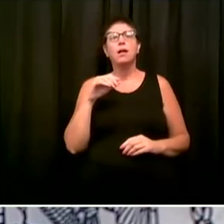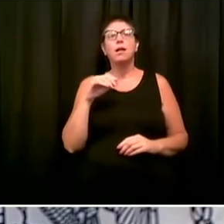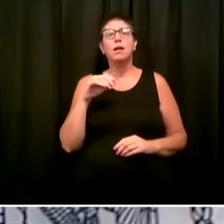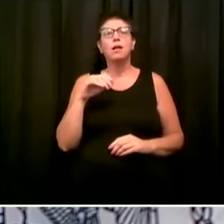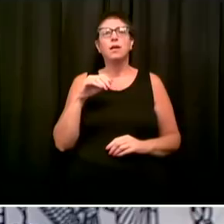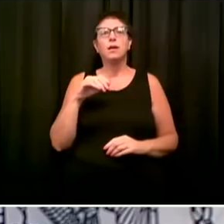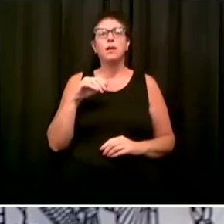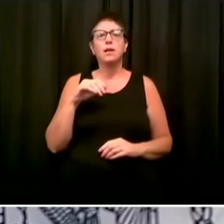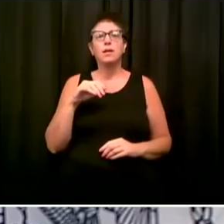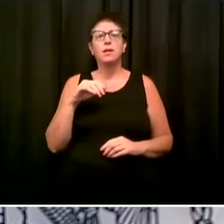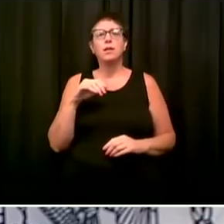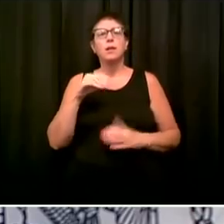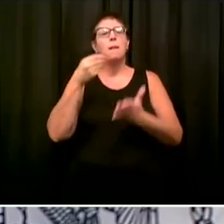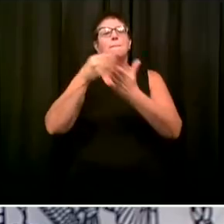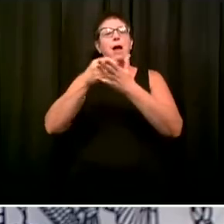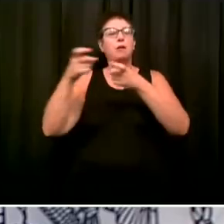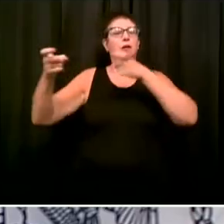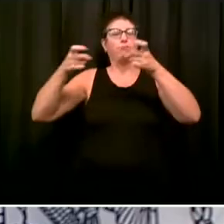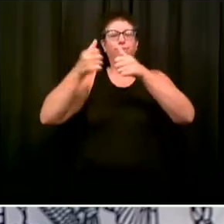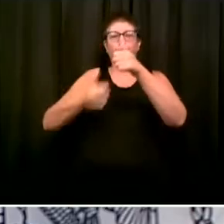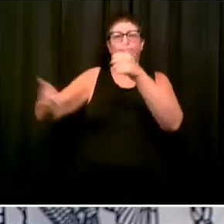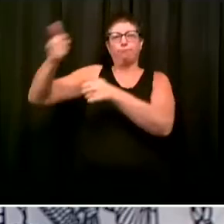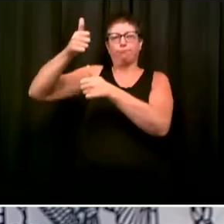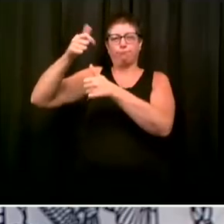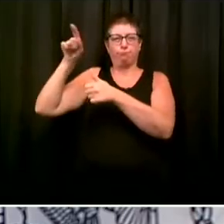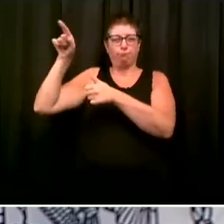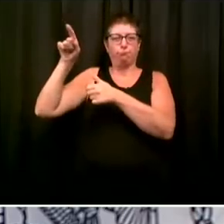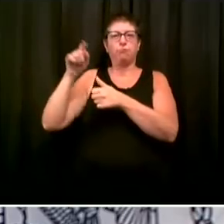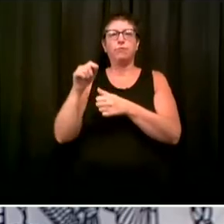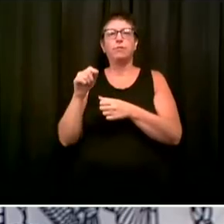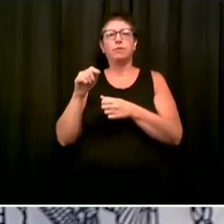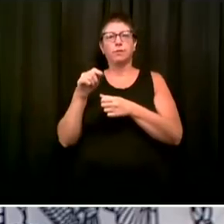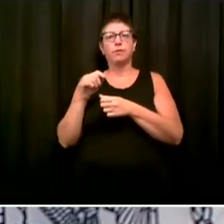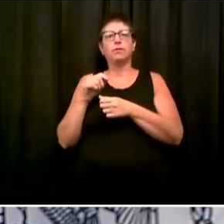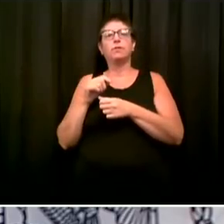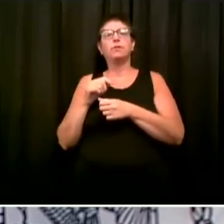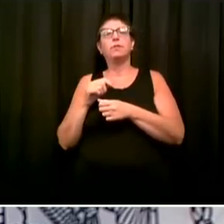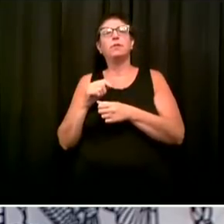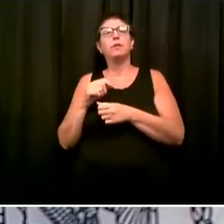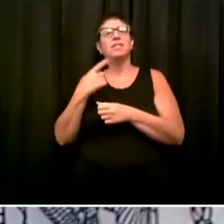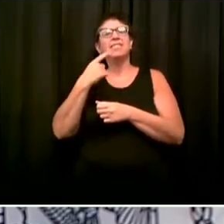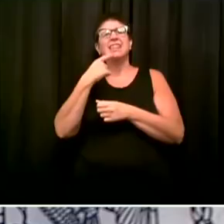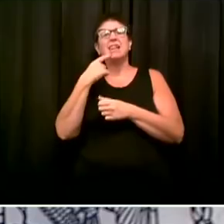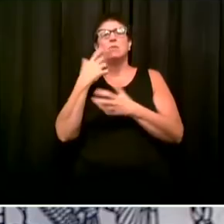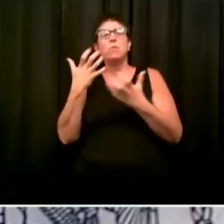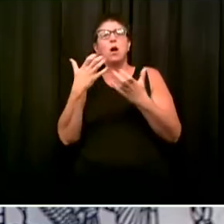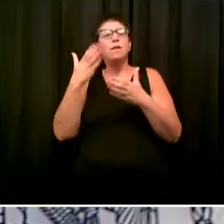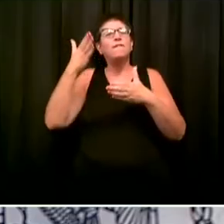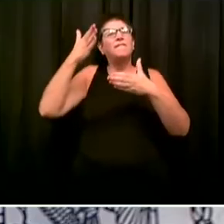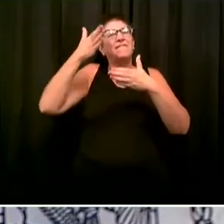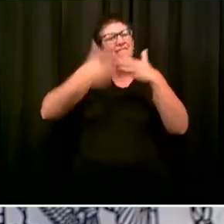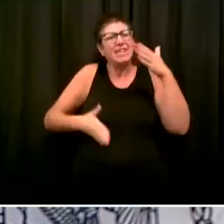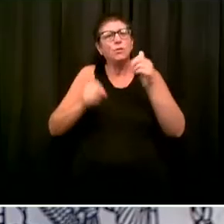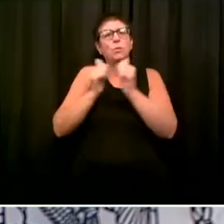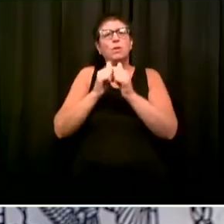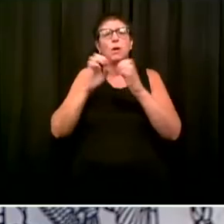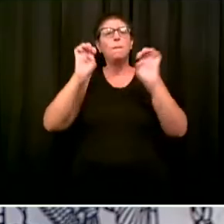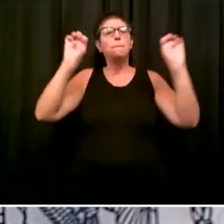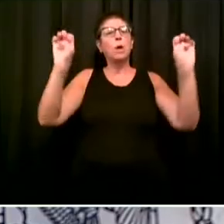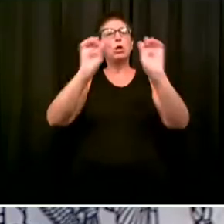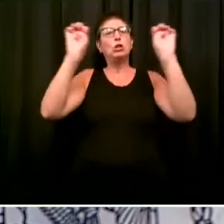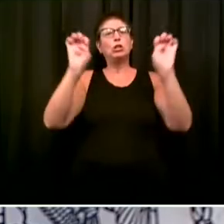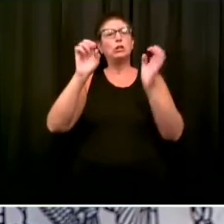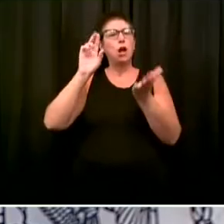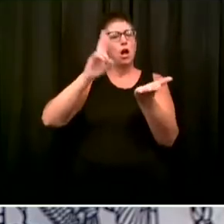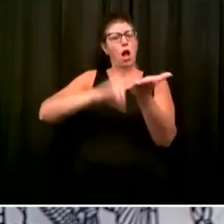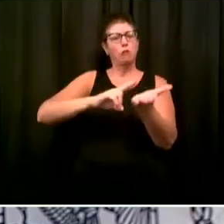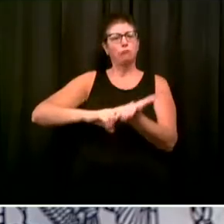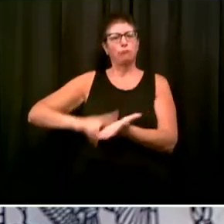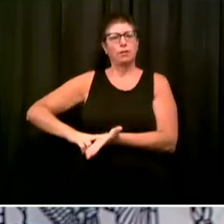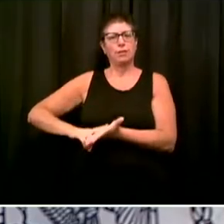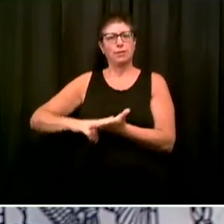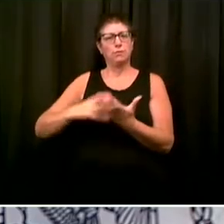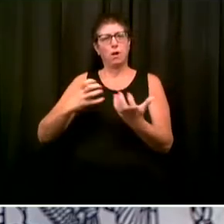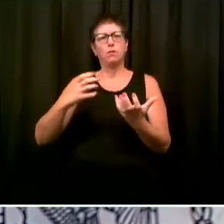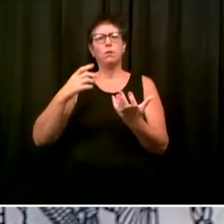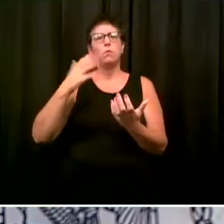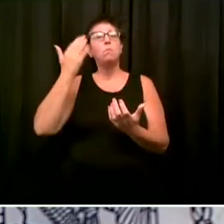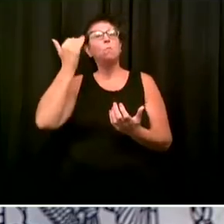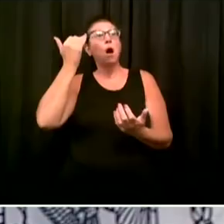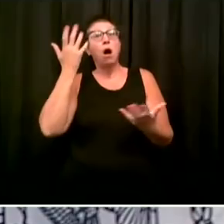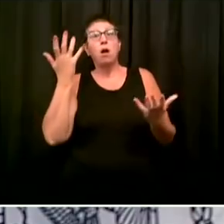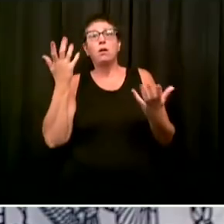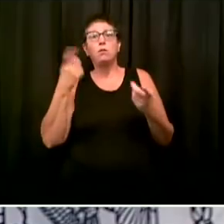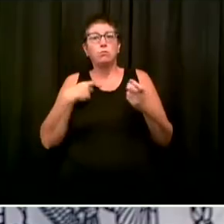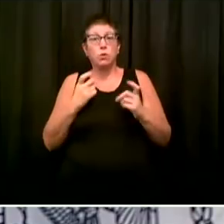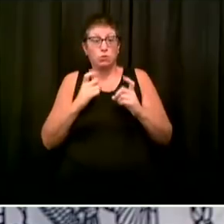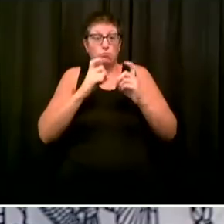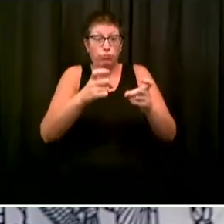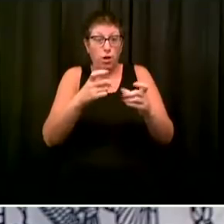ER REPORTS SAY A